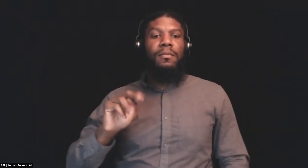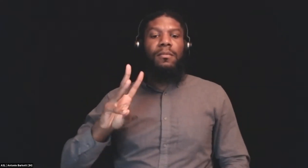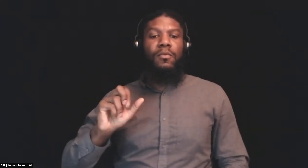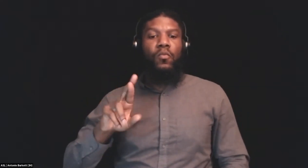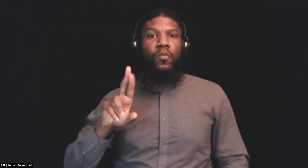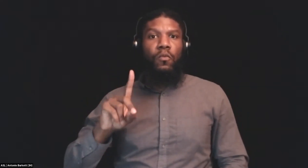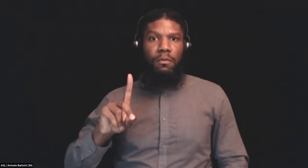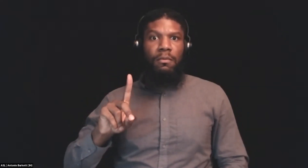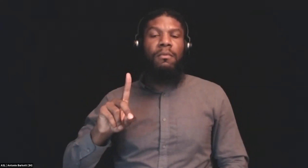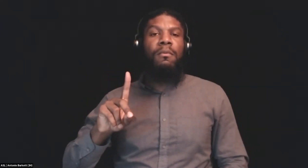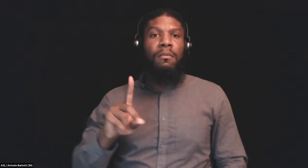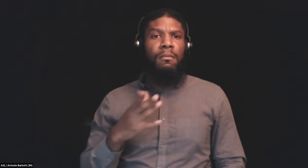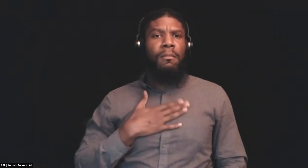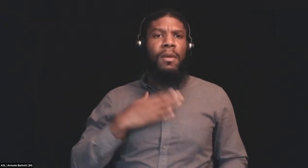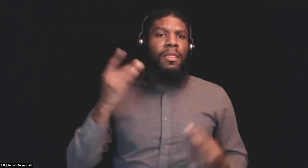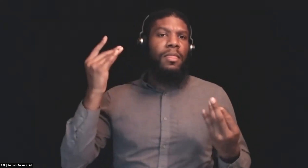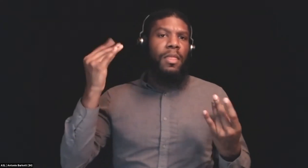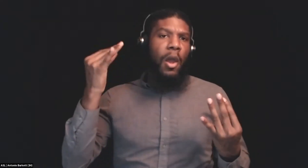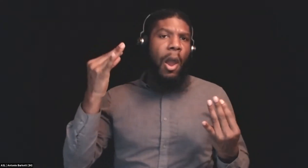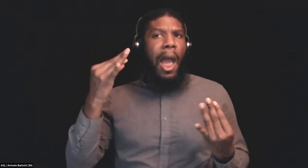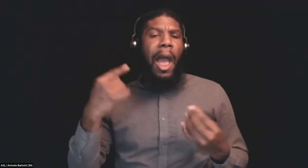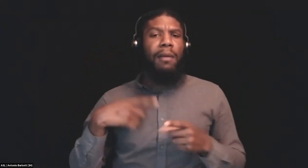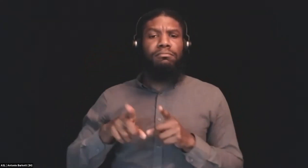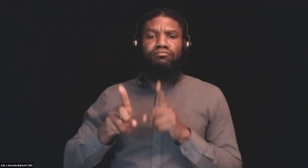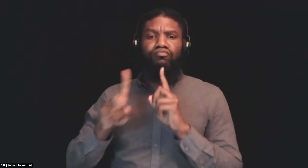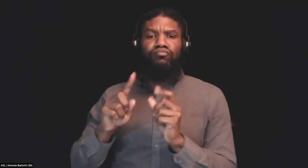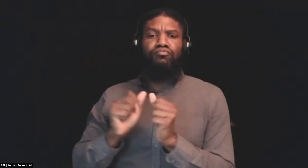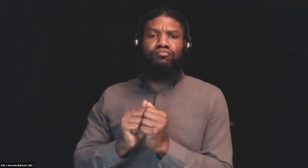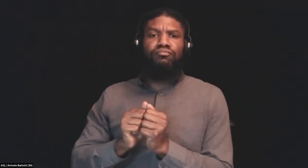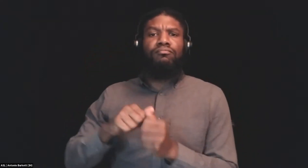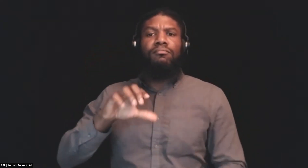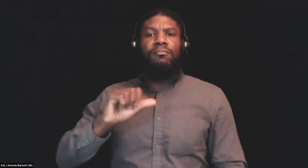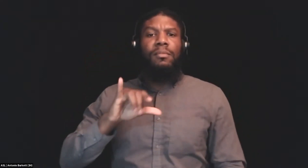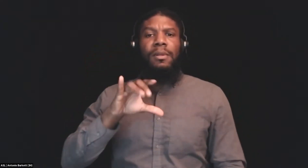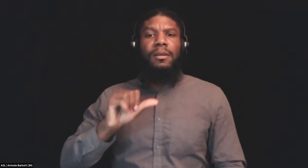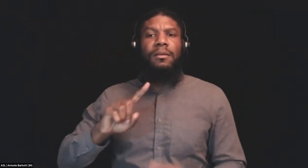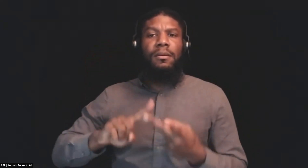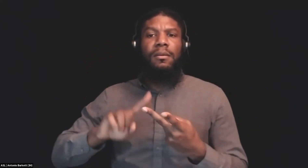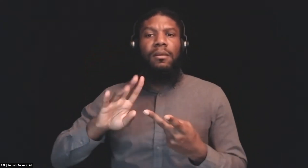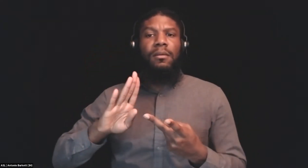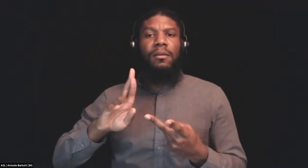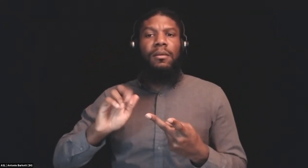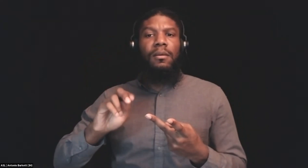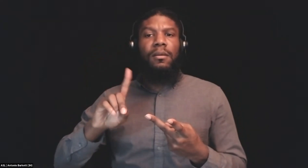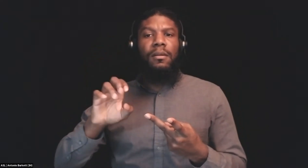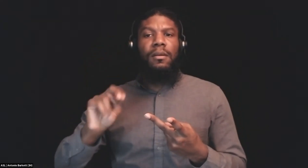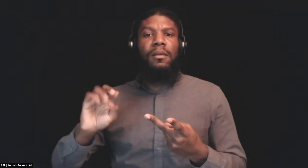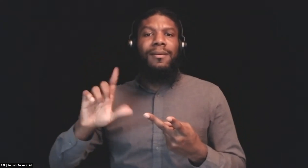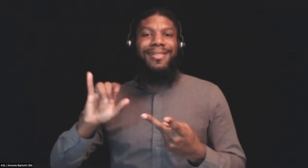But my thoughts, while I was speaking with Alicia and Brandon Ellis was that, because we are called